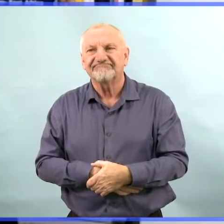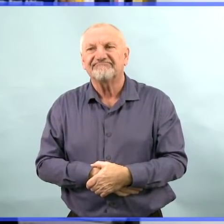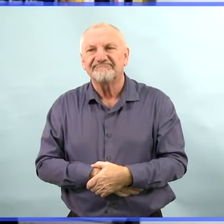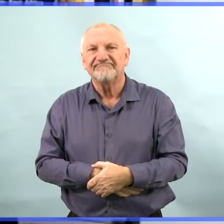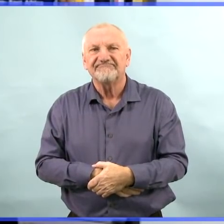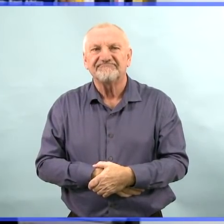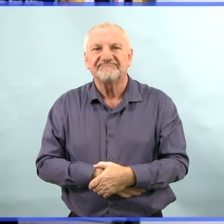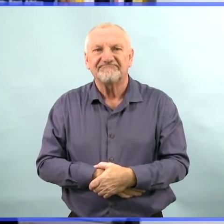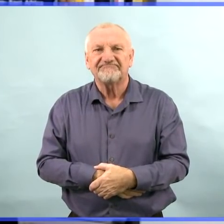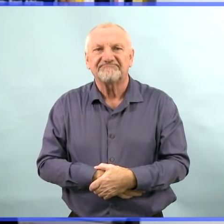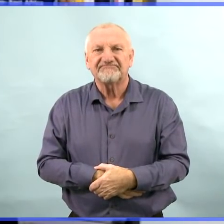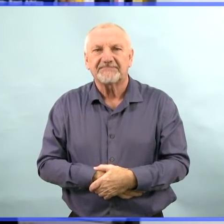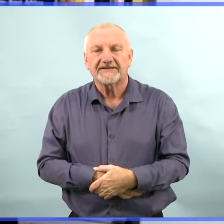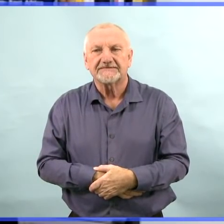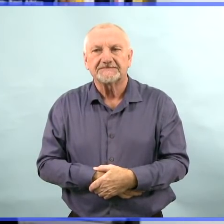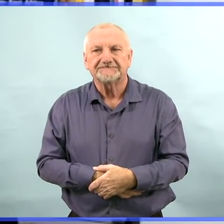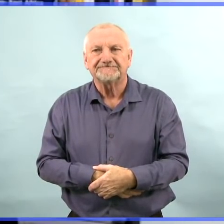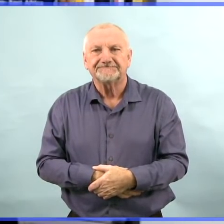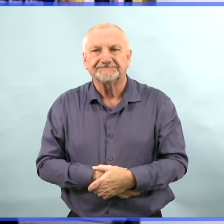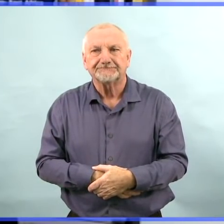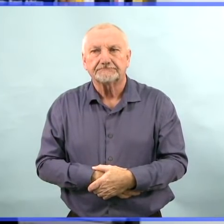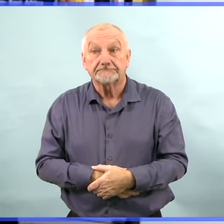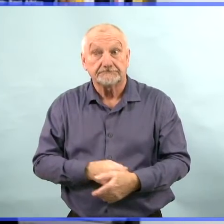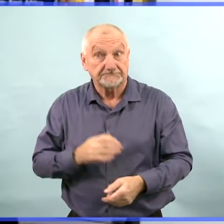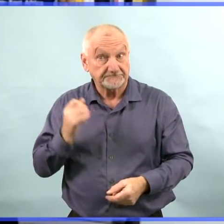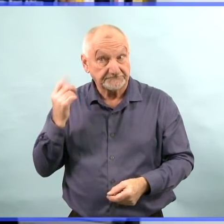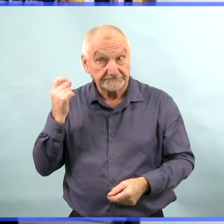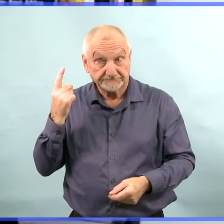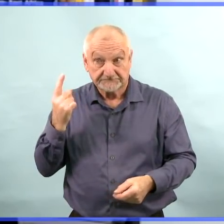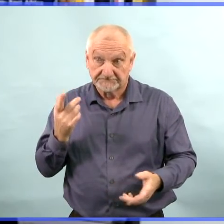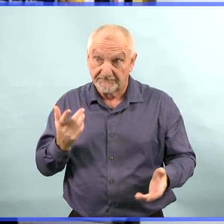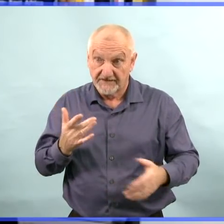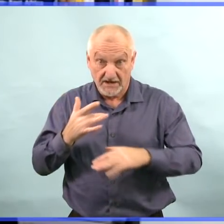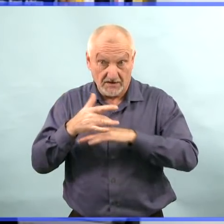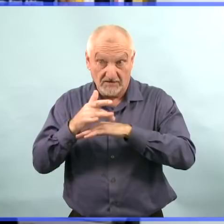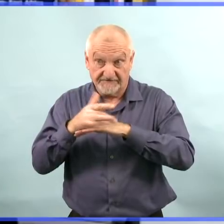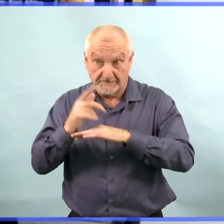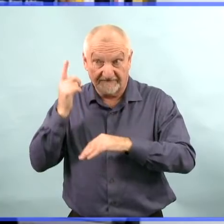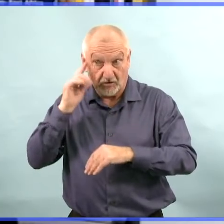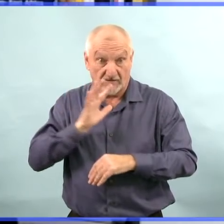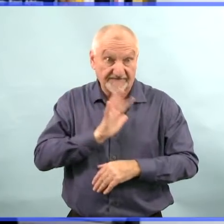this vaccine available uh for a week at this point and we already have over 11